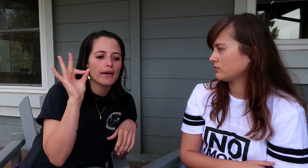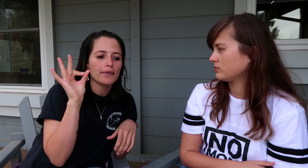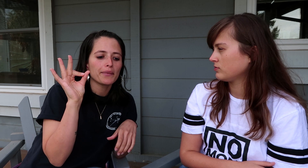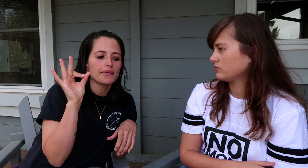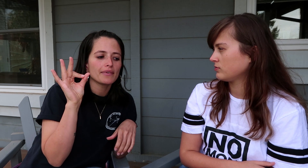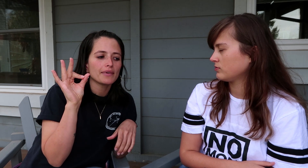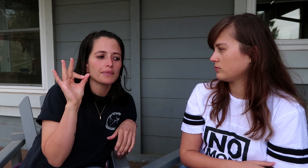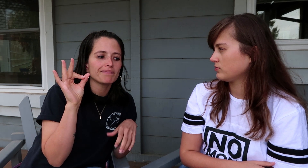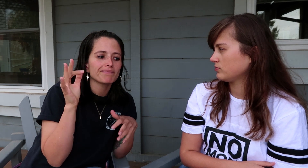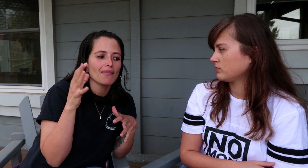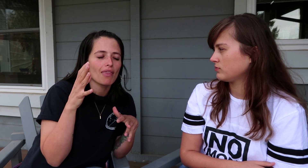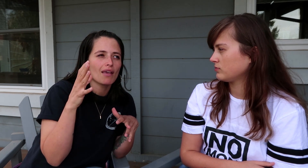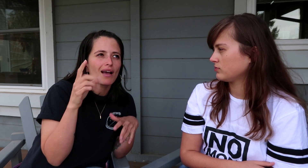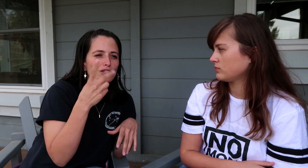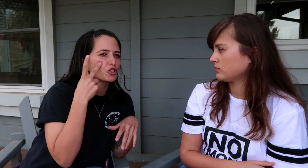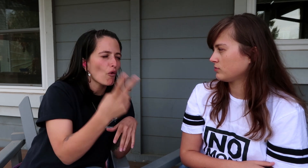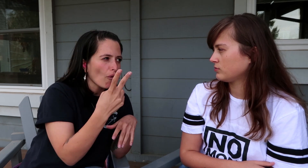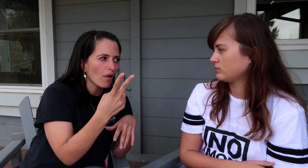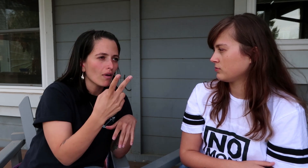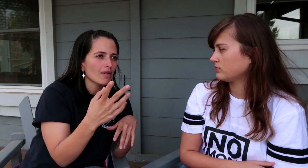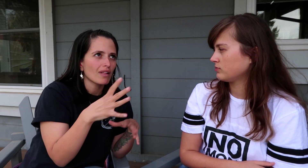and I found... I mean saw that